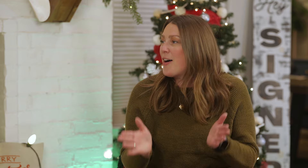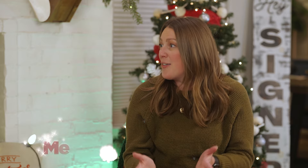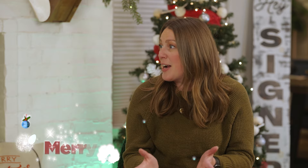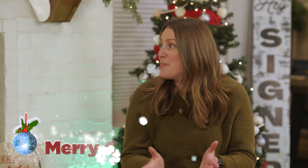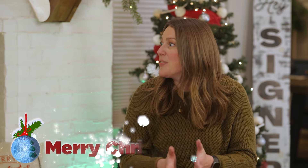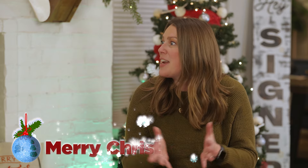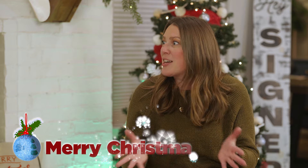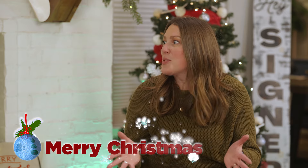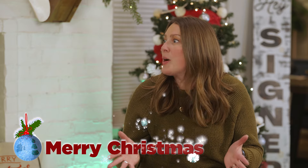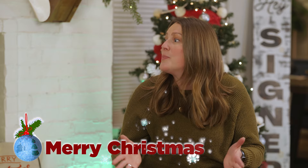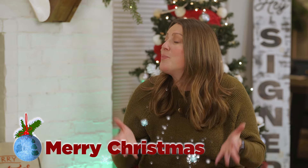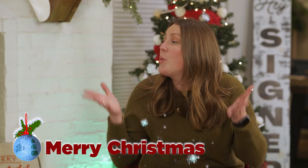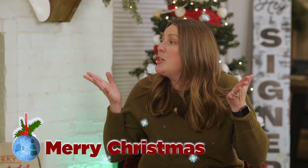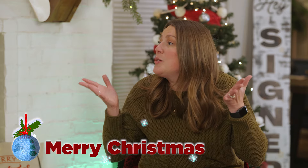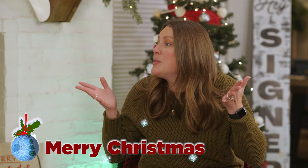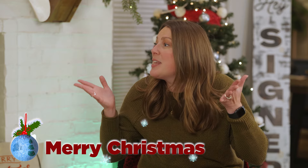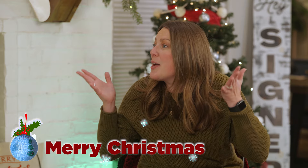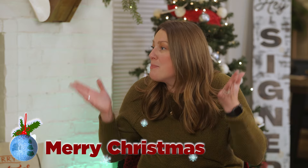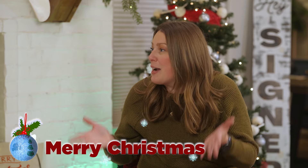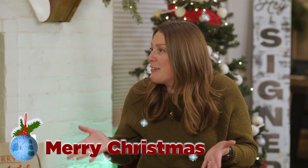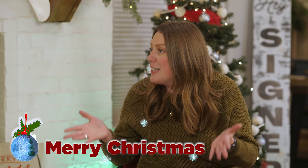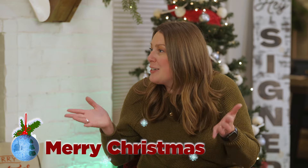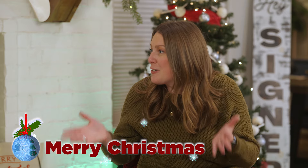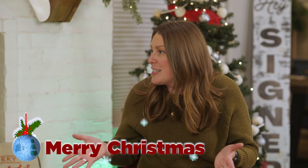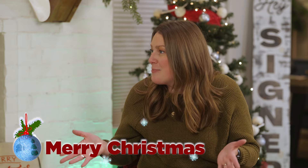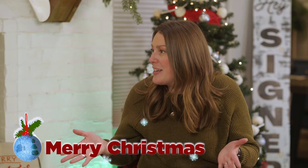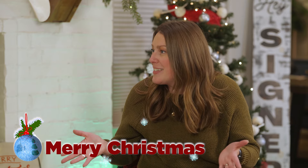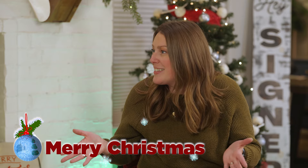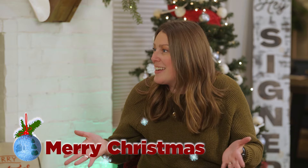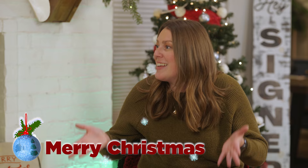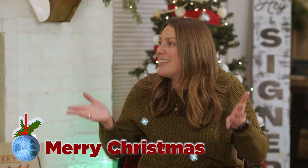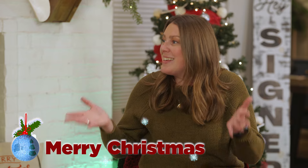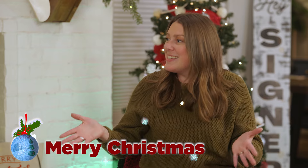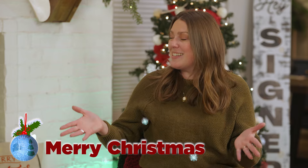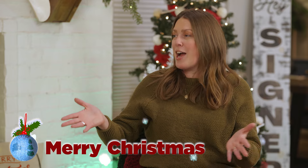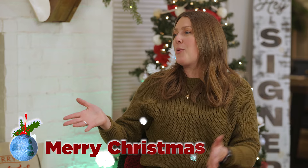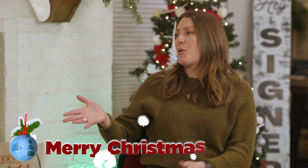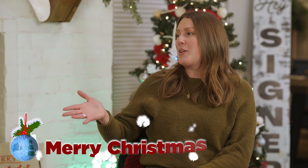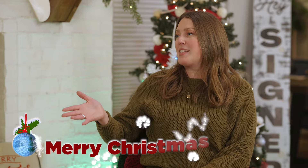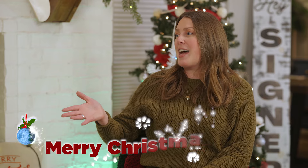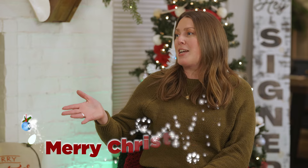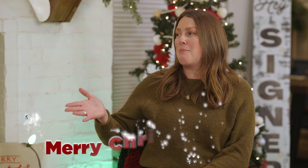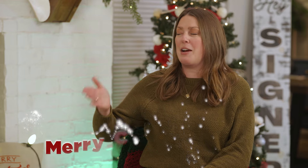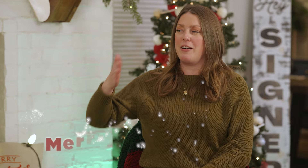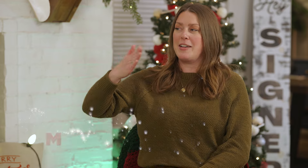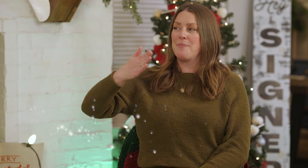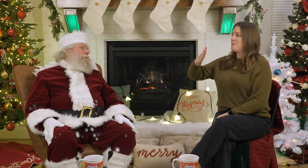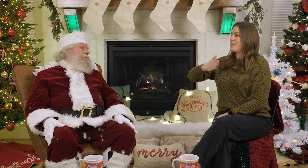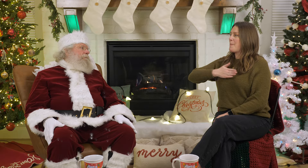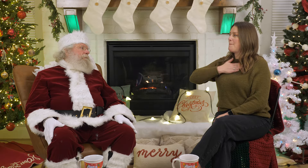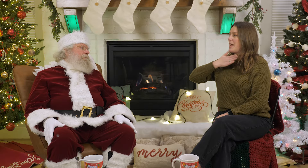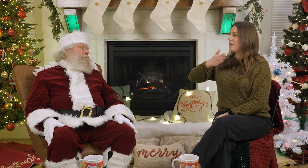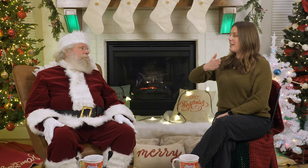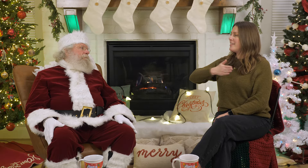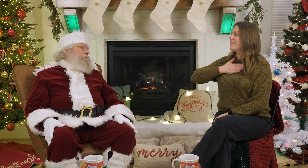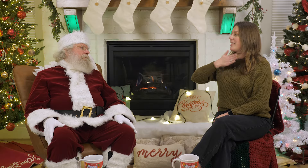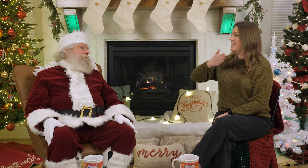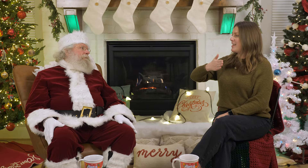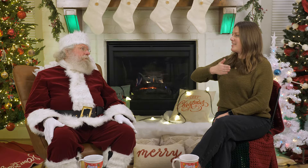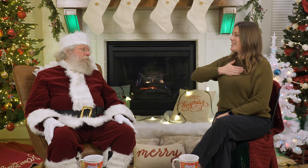All right, The next one, when you say Merry Christmas, this is how we're going to sign. Merry, Merry, like this.